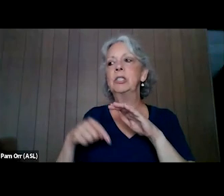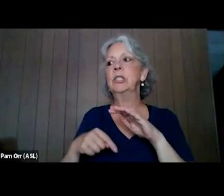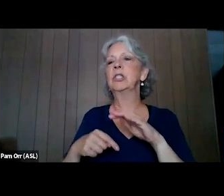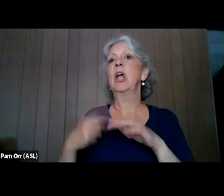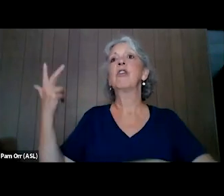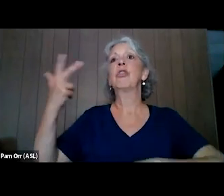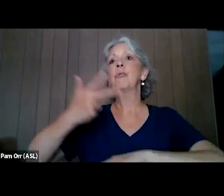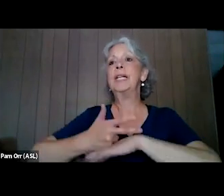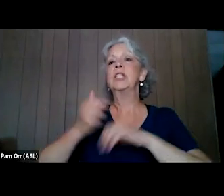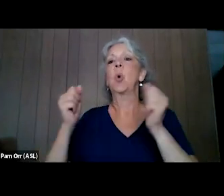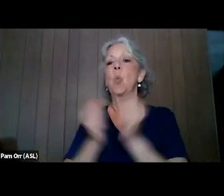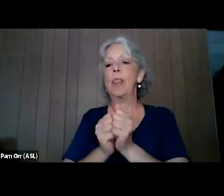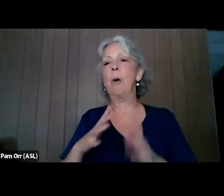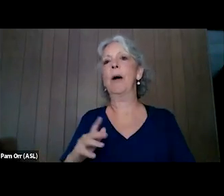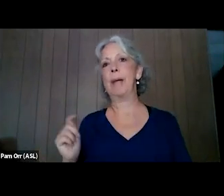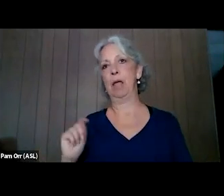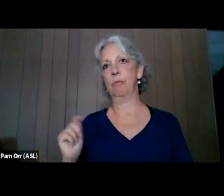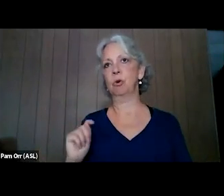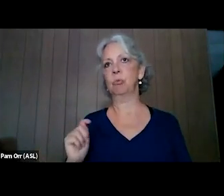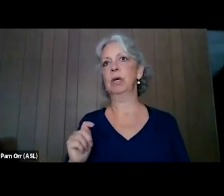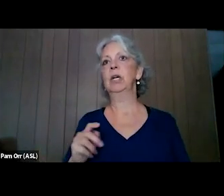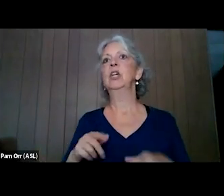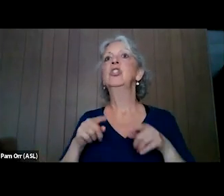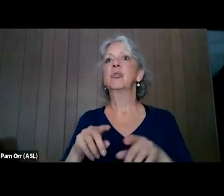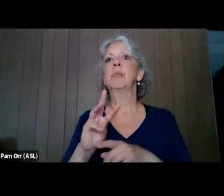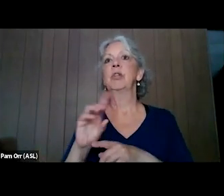So I'm just, you know, vomiting, going to the bathroom in bed pans,